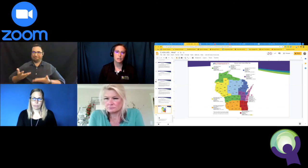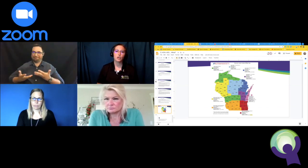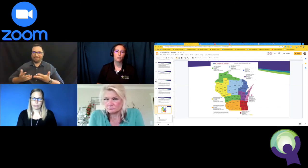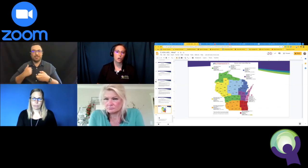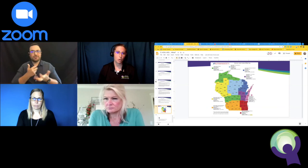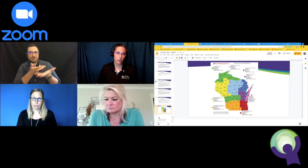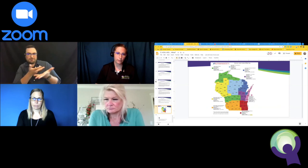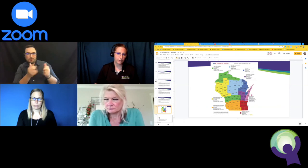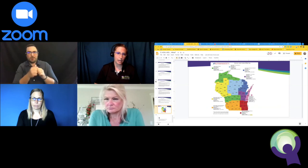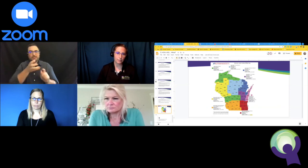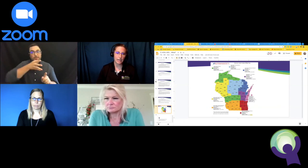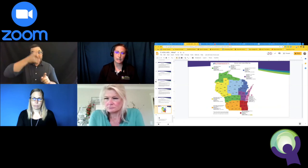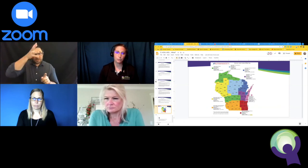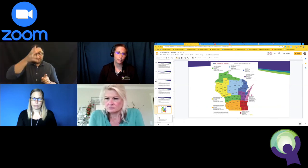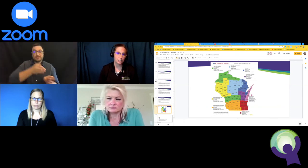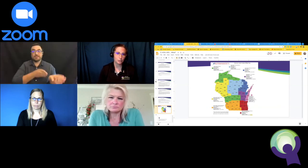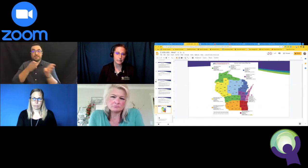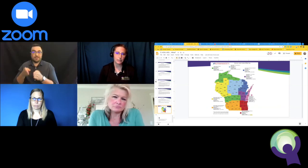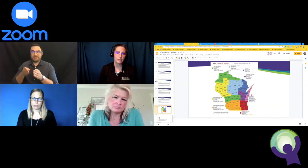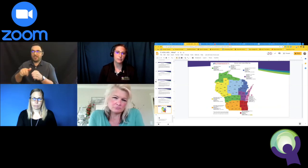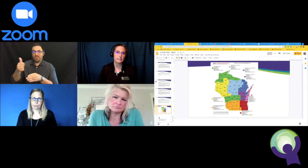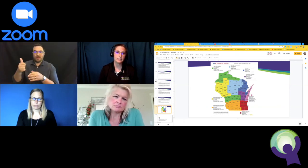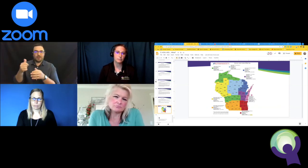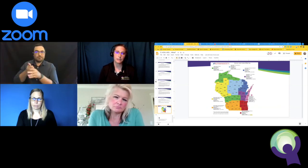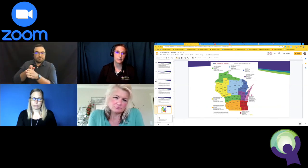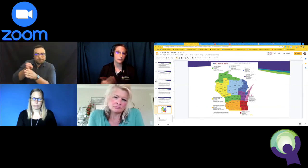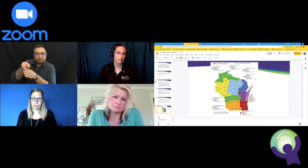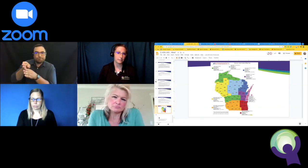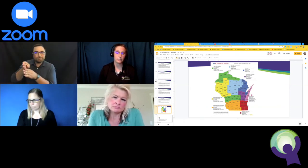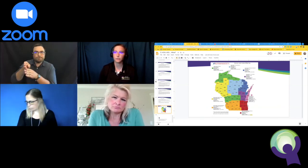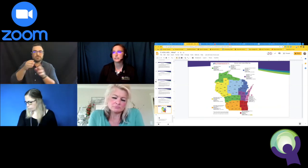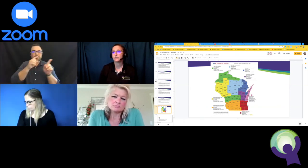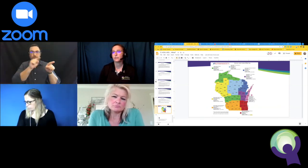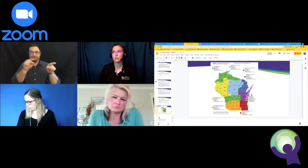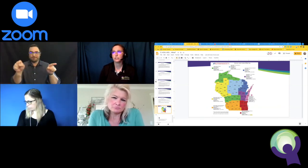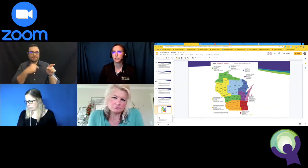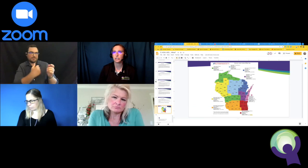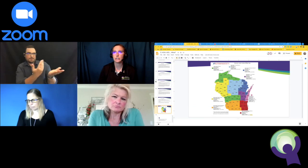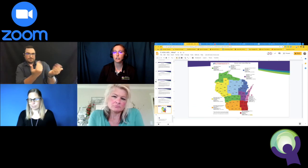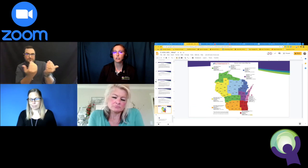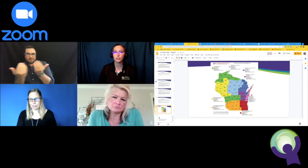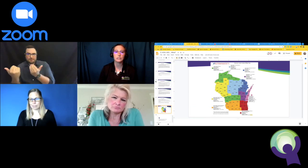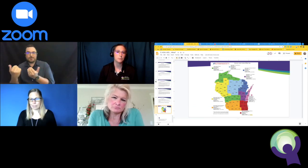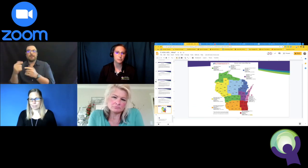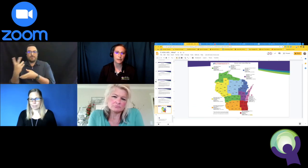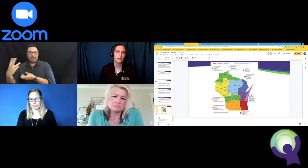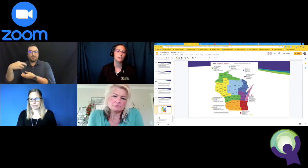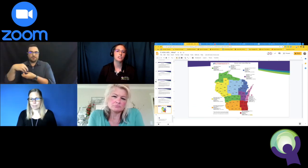work with any other professionals they may be receiving services from which could include a speech pathologist,